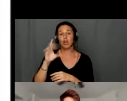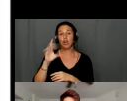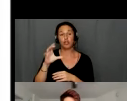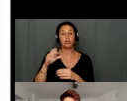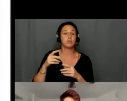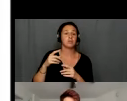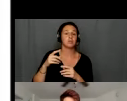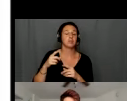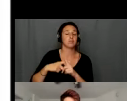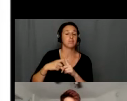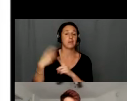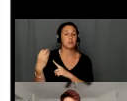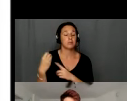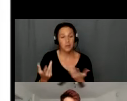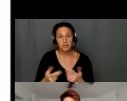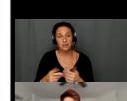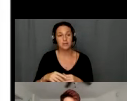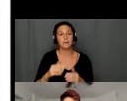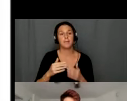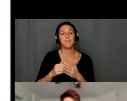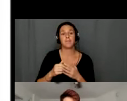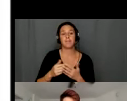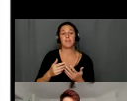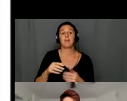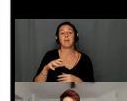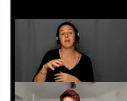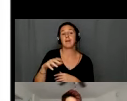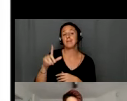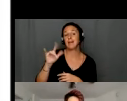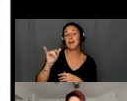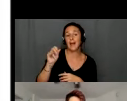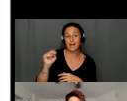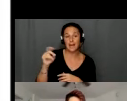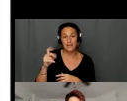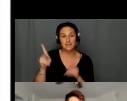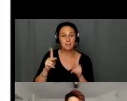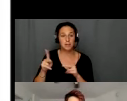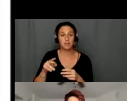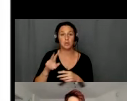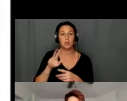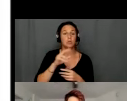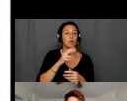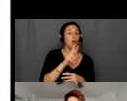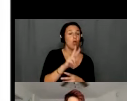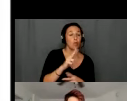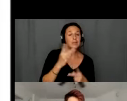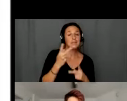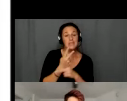and that LatinX people were 3.2 times more likely to die of work related heat exposure